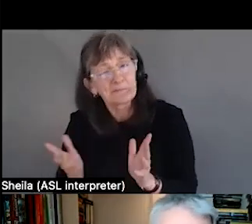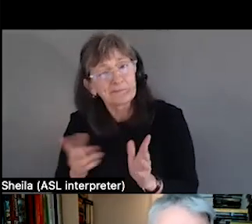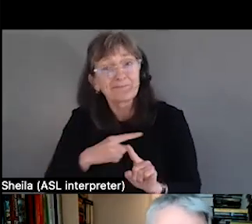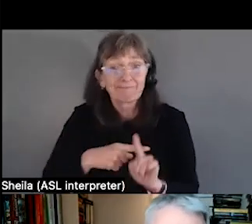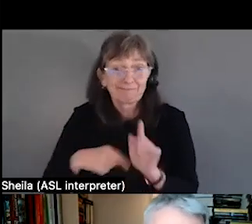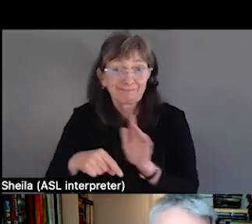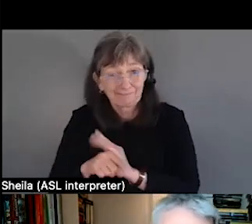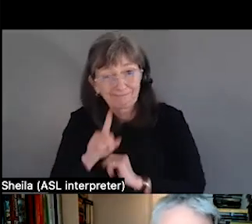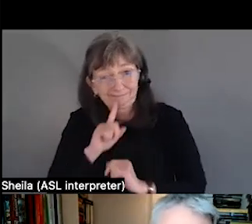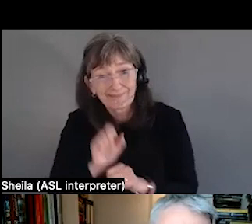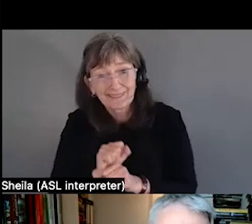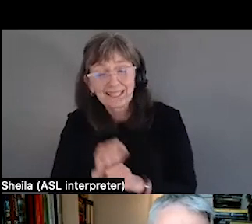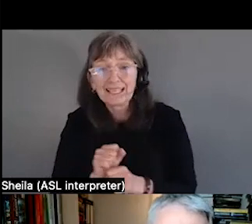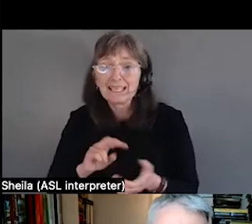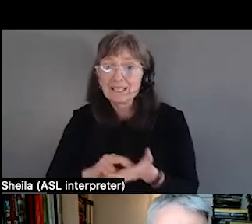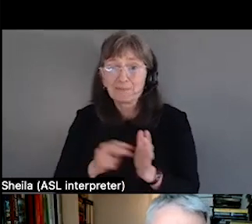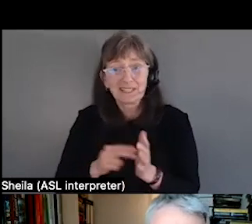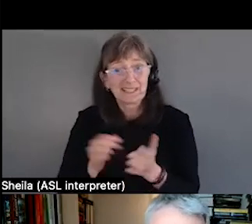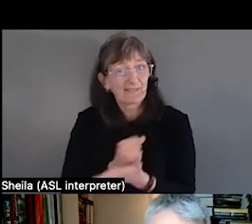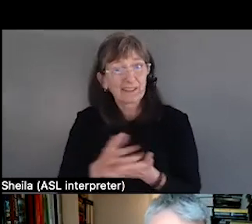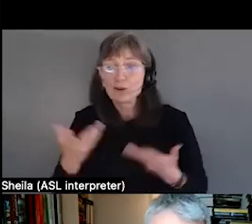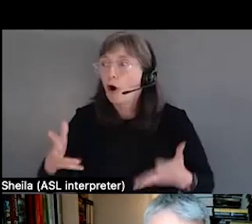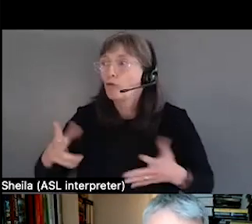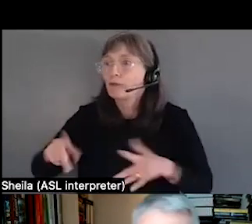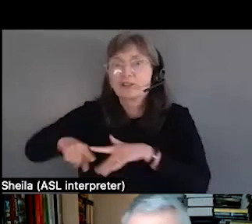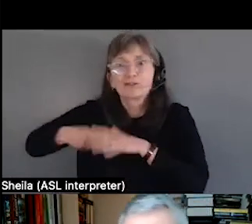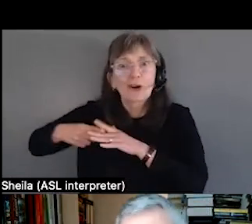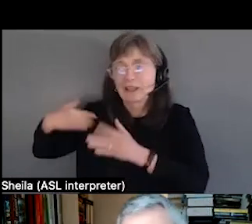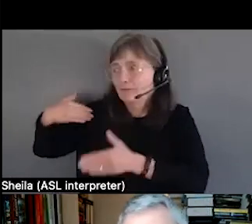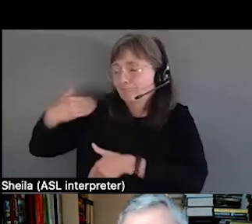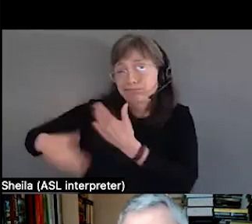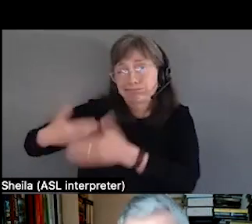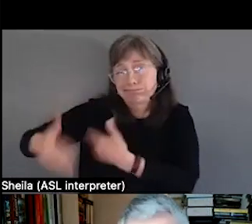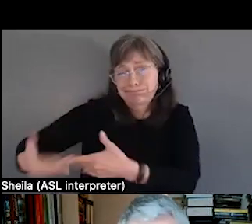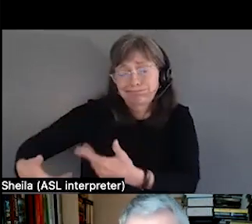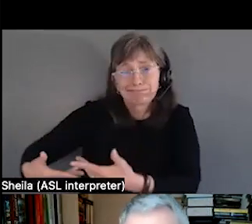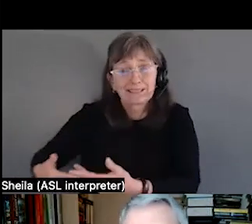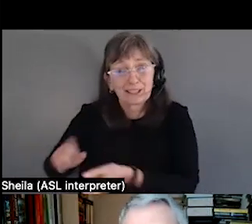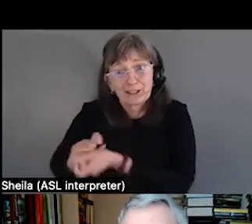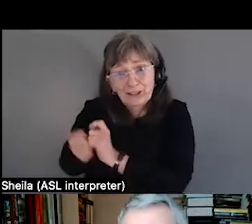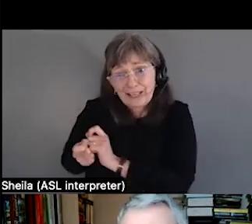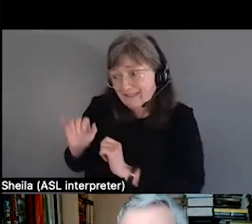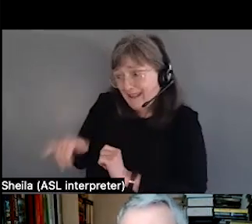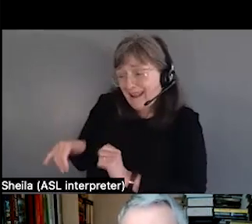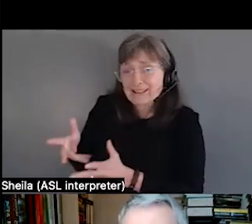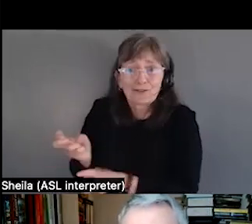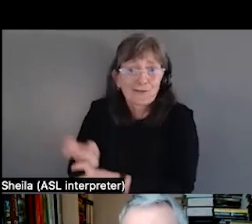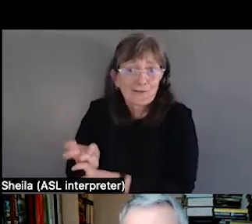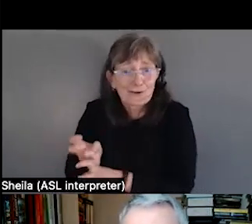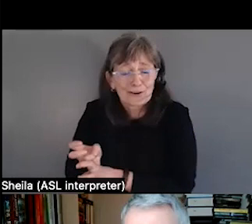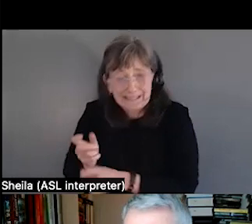motion and it's really hard to change anything at any point, it does mean that we are the